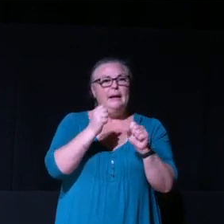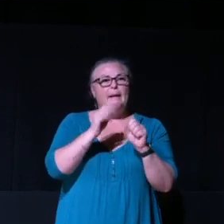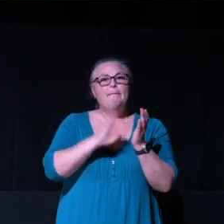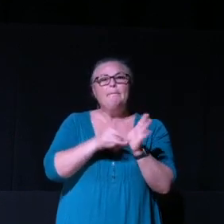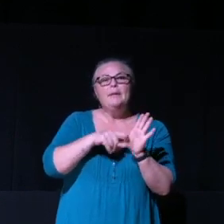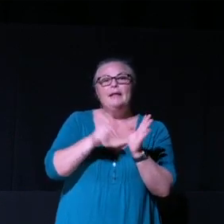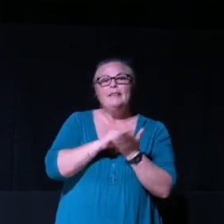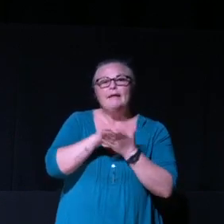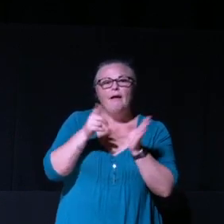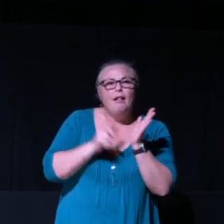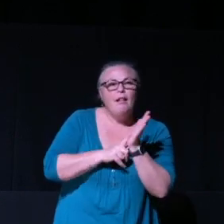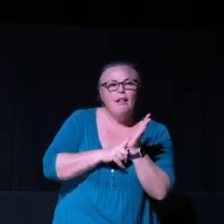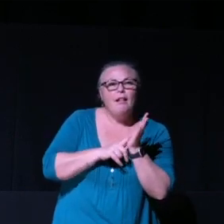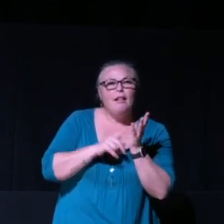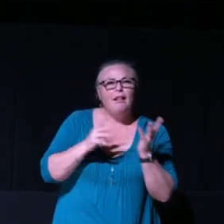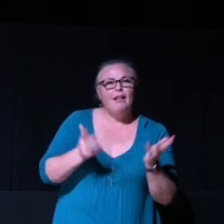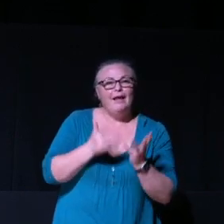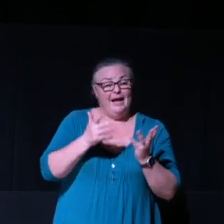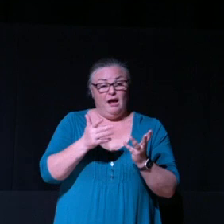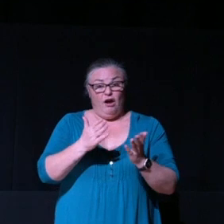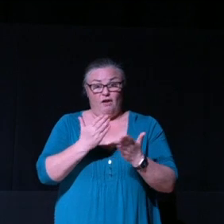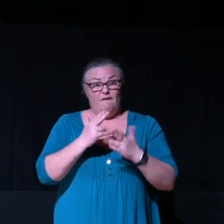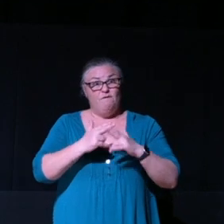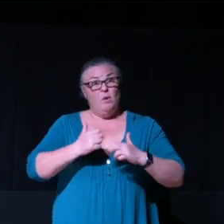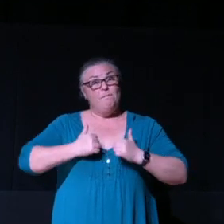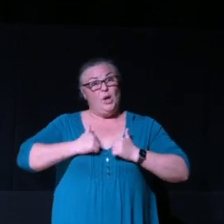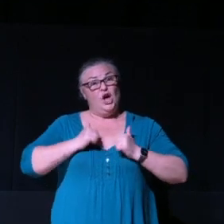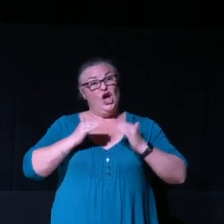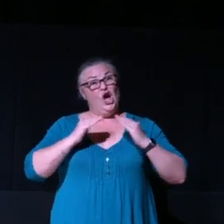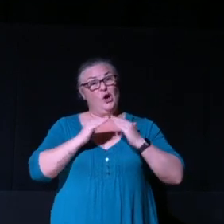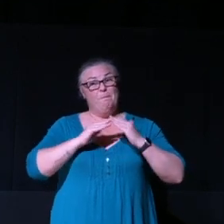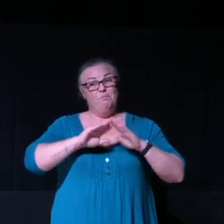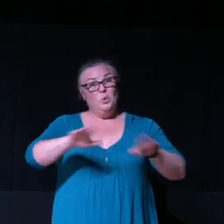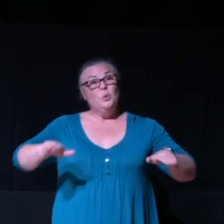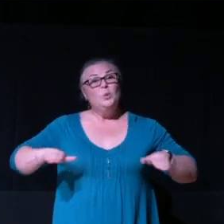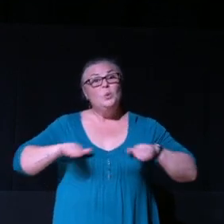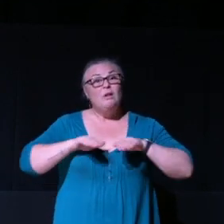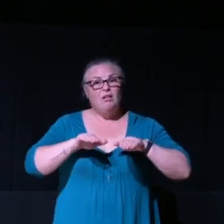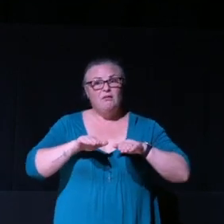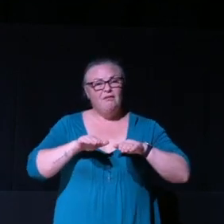for me it's a very typical scene in our home pool. So I'm sort of playing both sides of this thing. I know it's a very